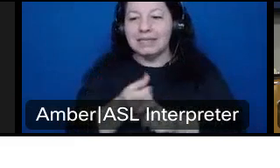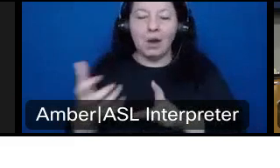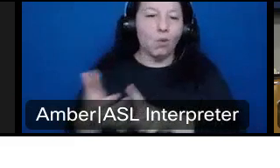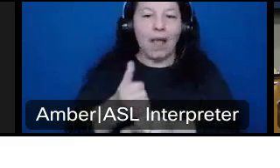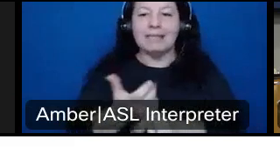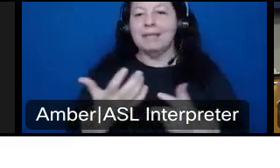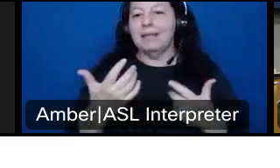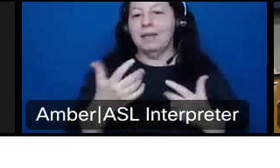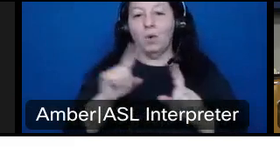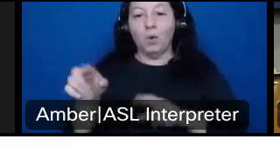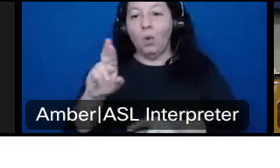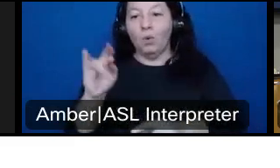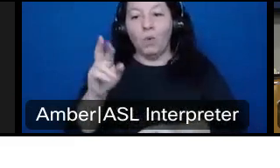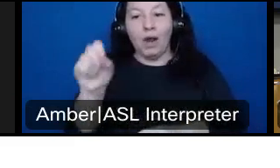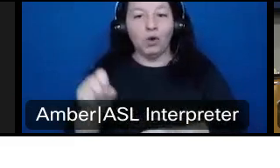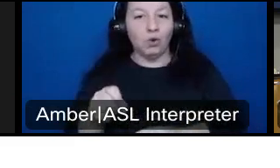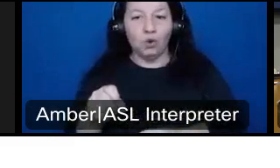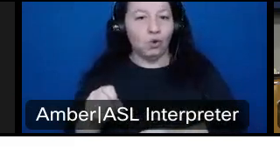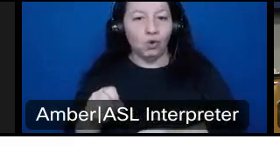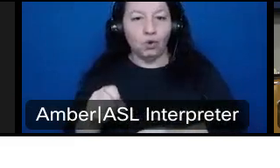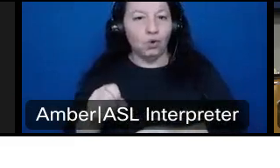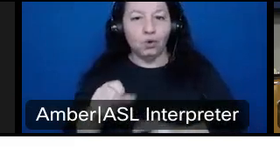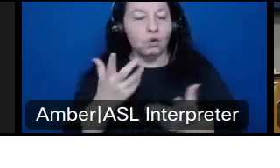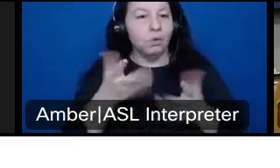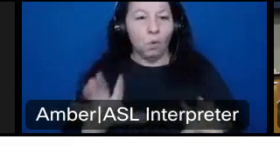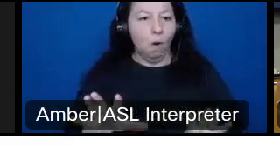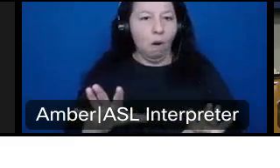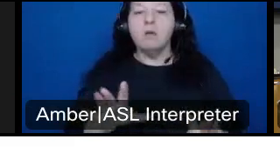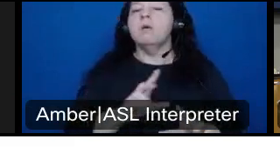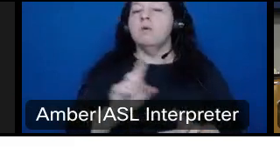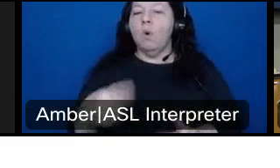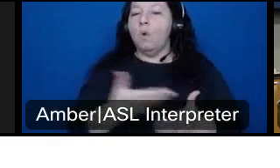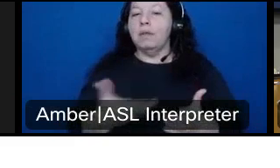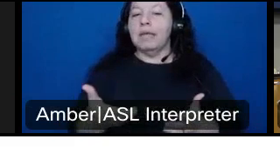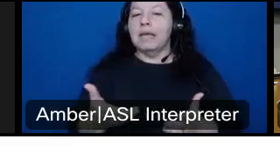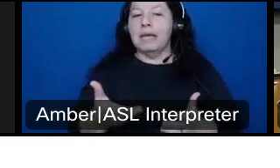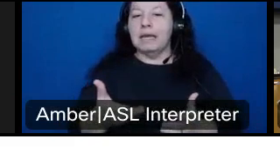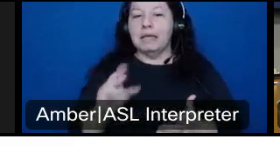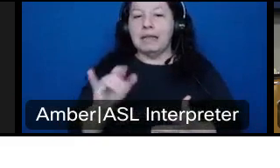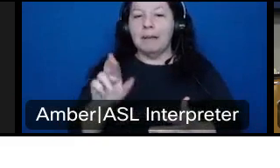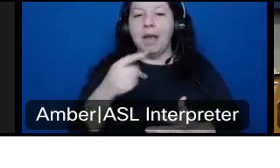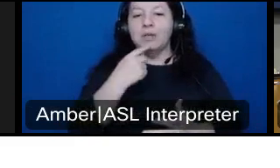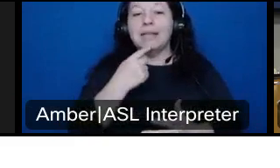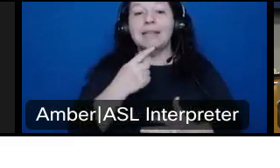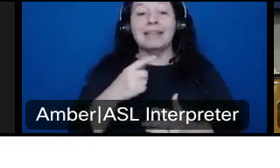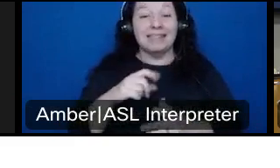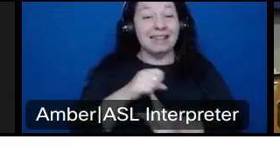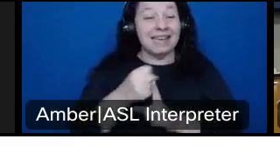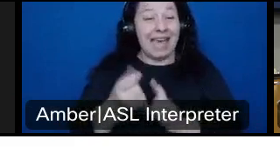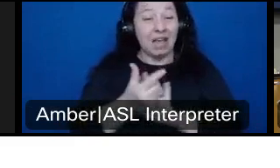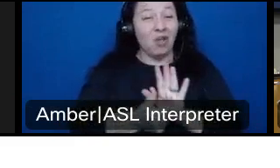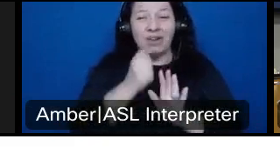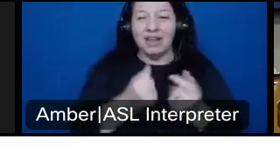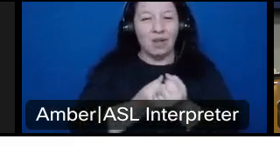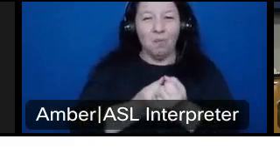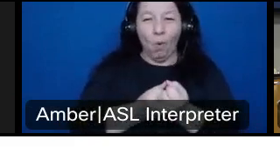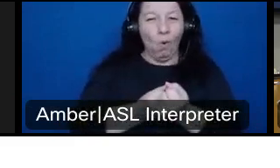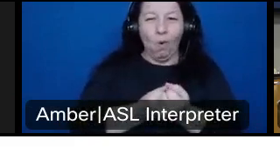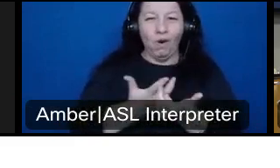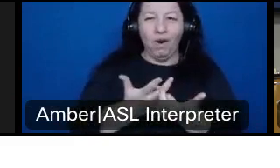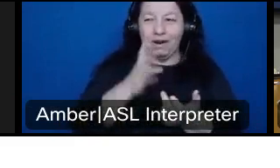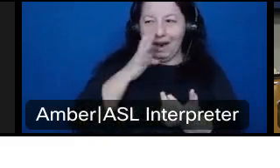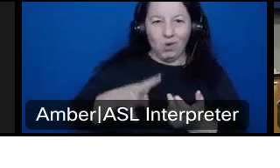All all that the mayor is saying is that the case law does not support the idea that you would just ignore them simply because.